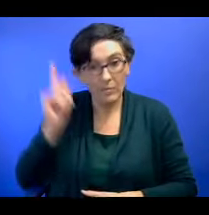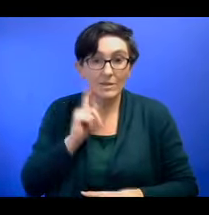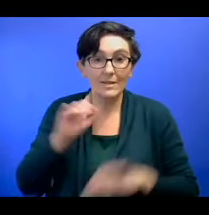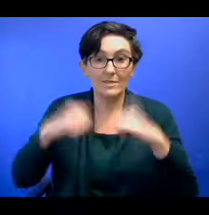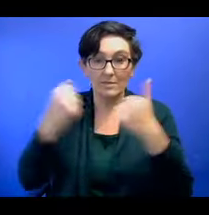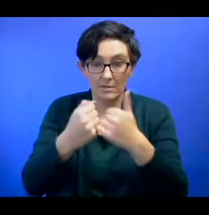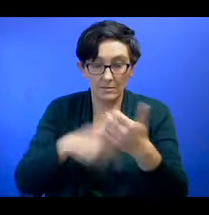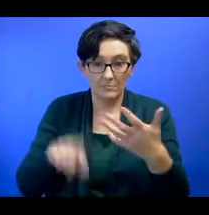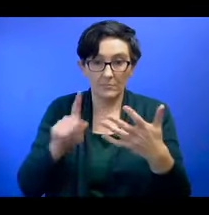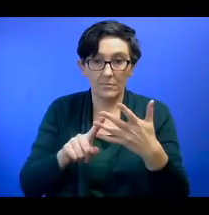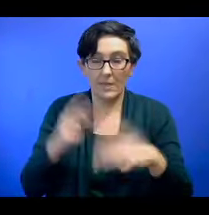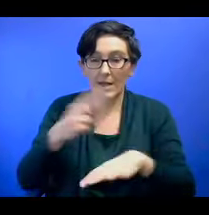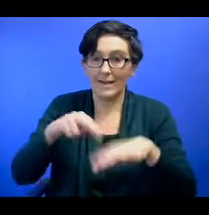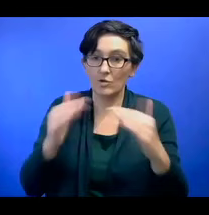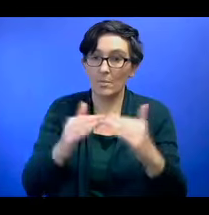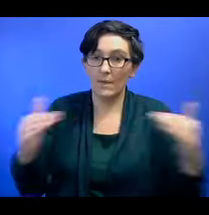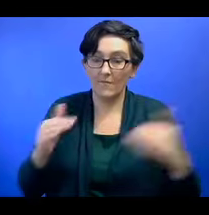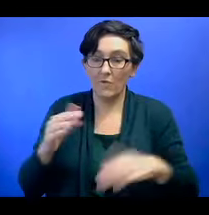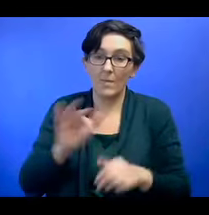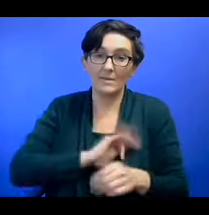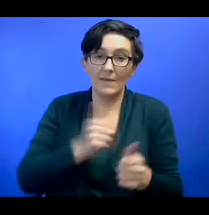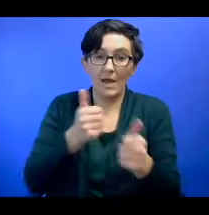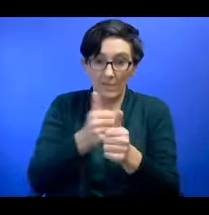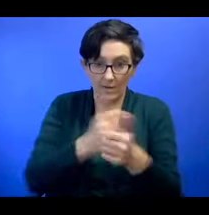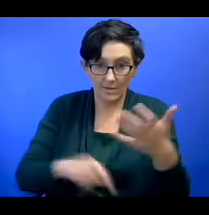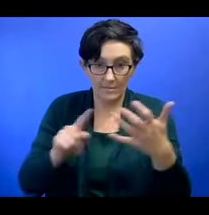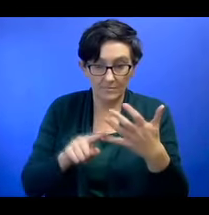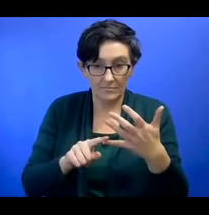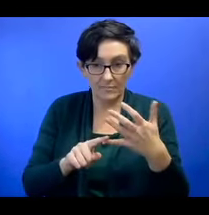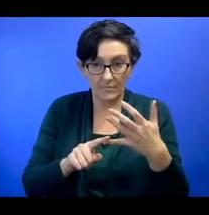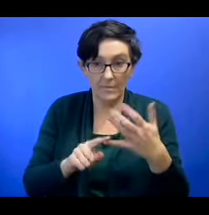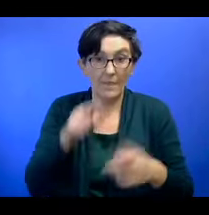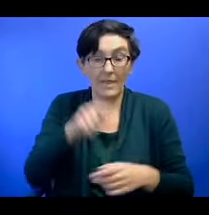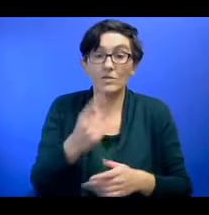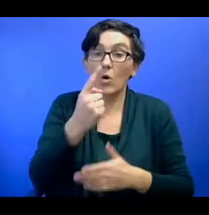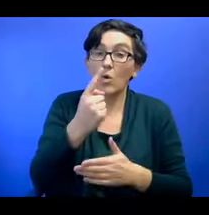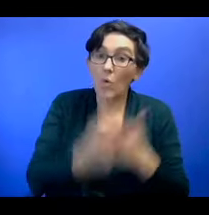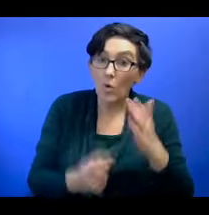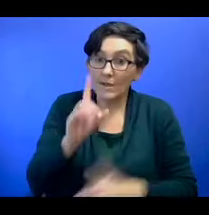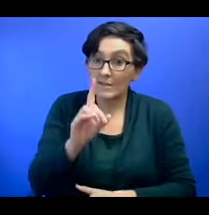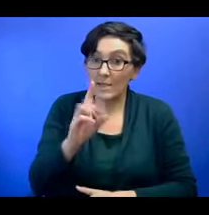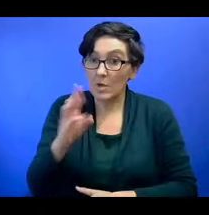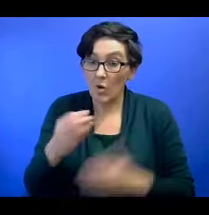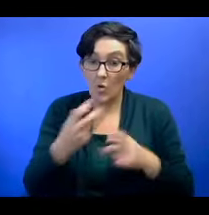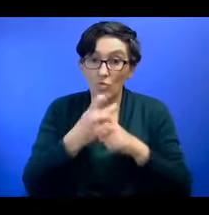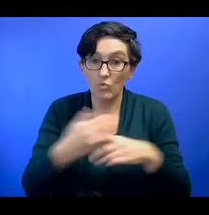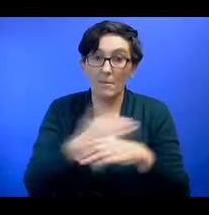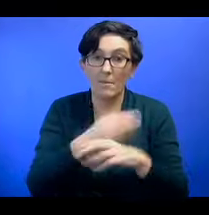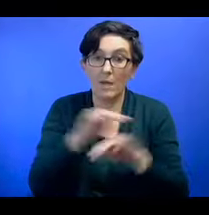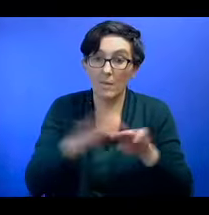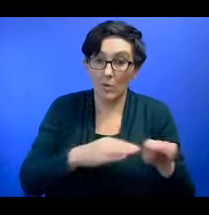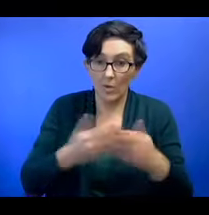the National Platform of Self-Advocates - Ireland's only DPO run by people with learning disabilities;